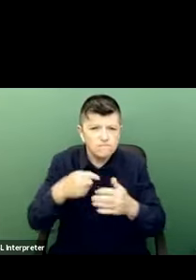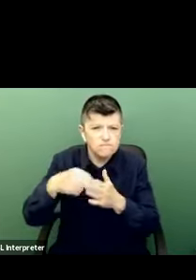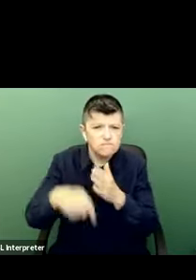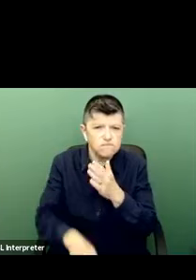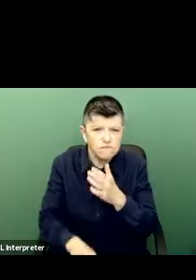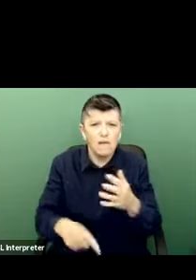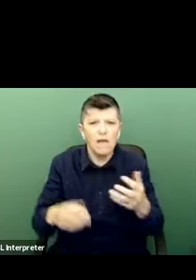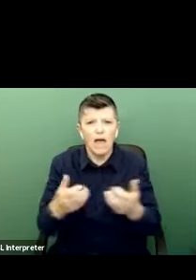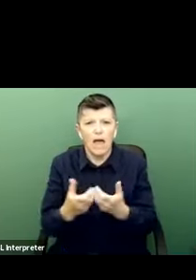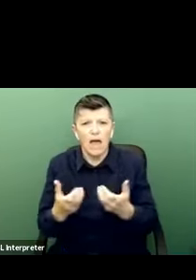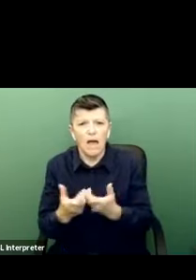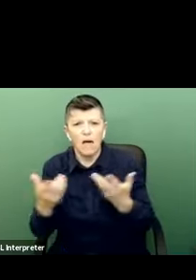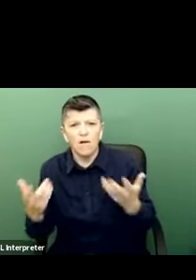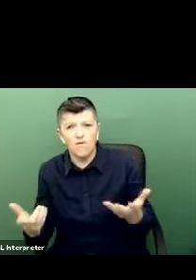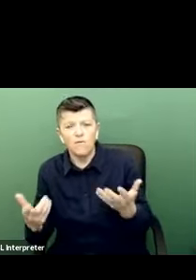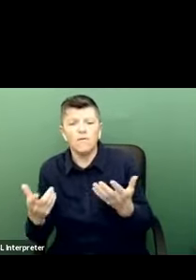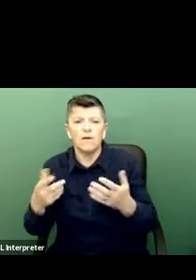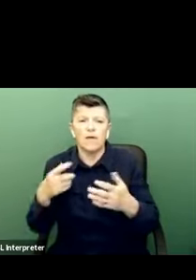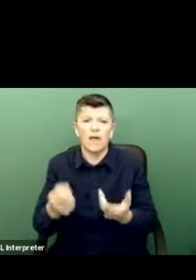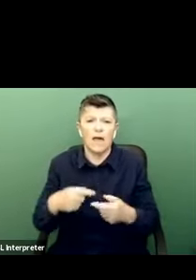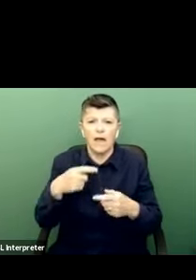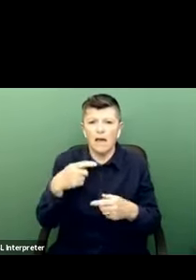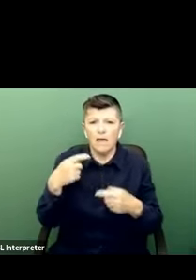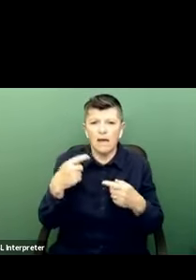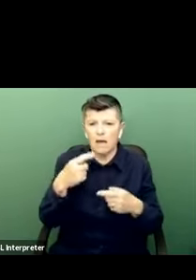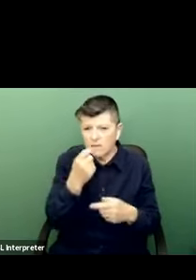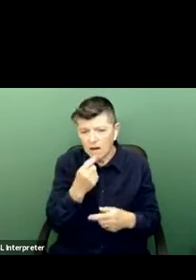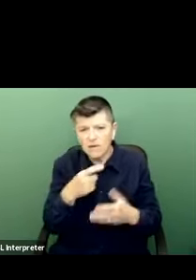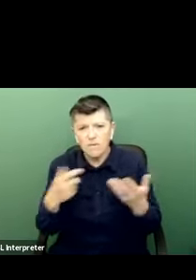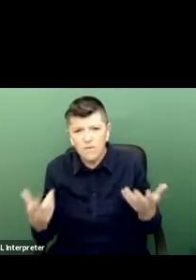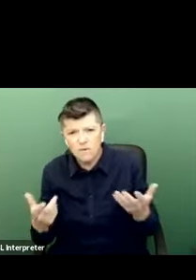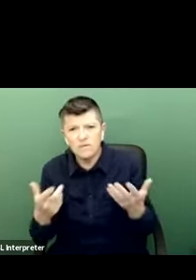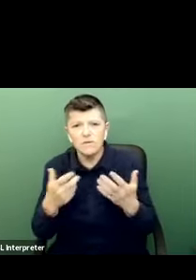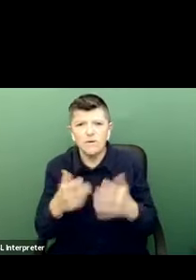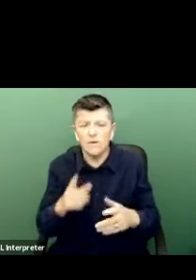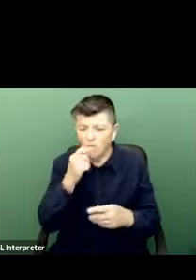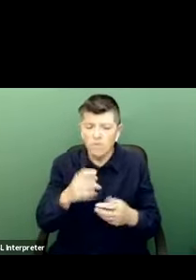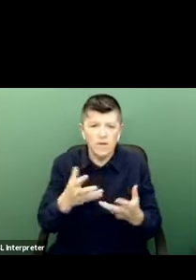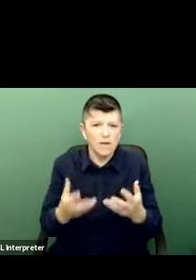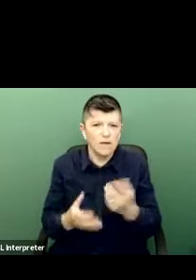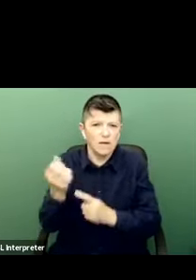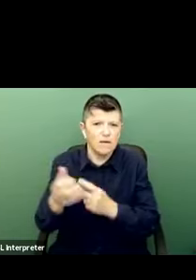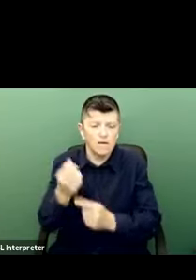legal terms and in law . However insofar as human rights are